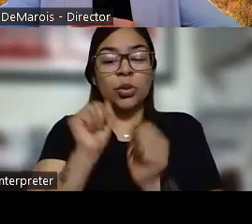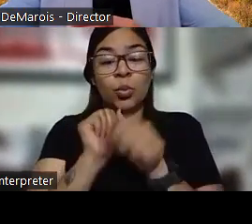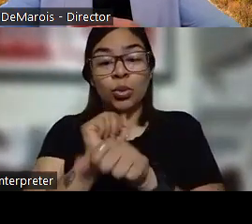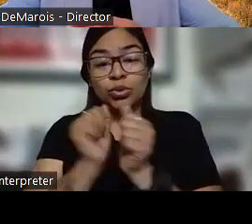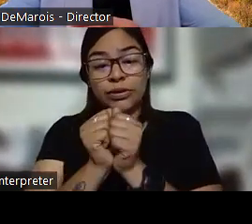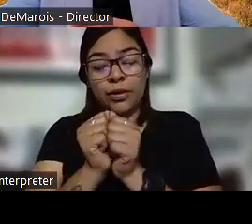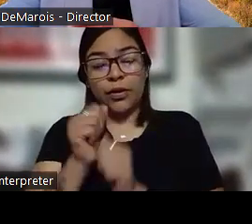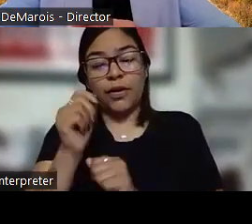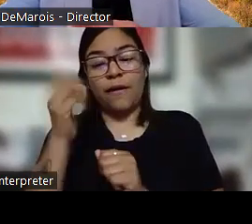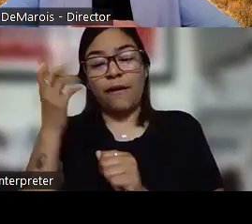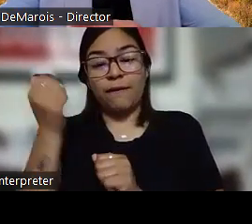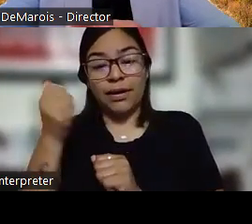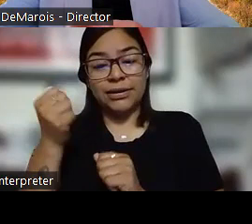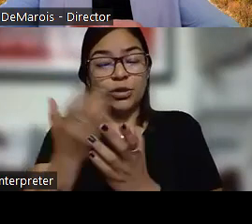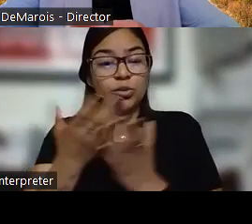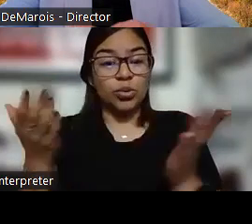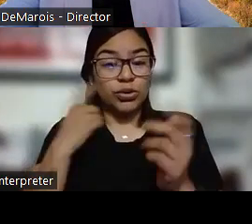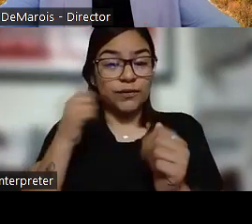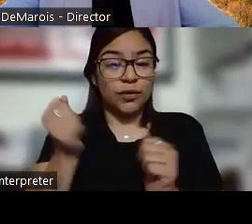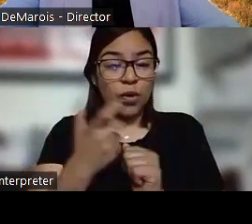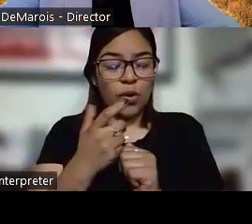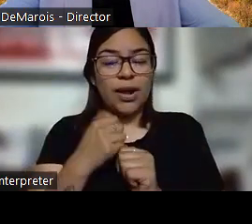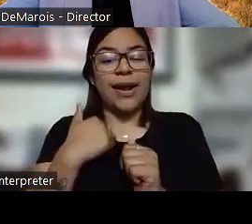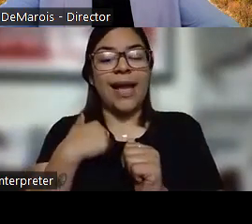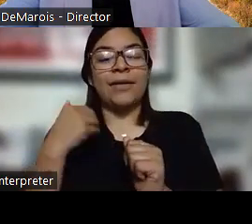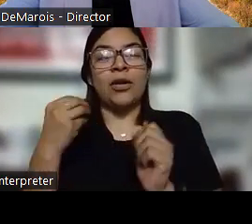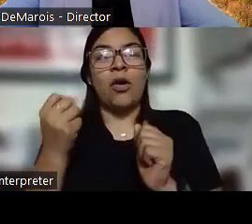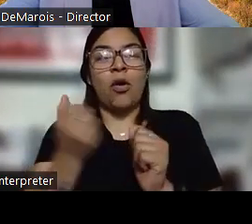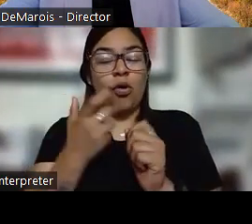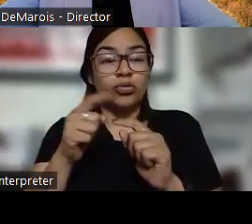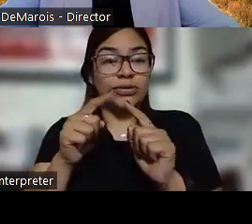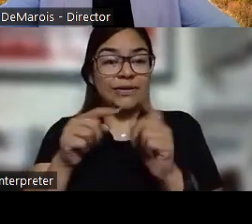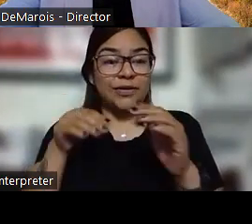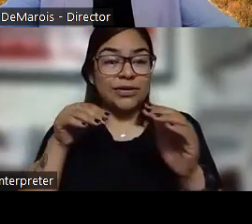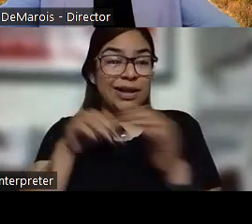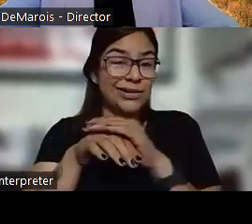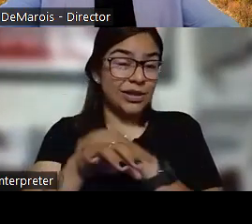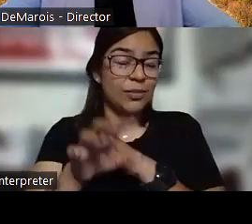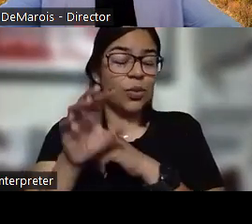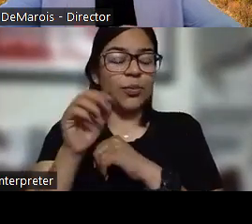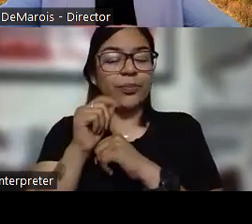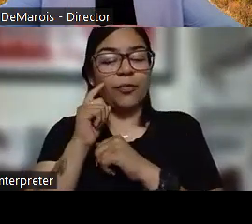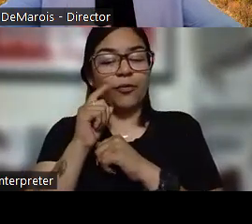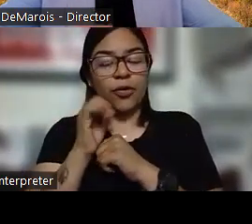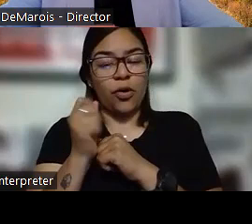more readily um available and accessible through branding Communications and Outreach